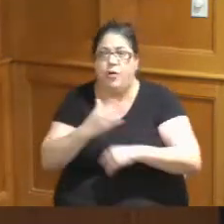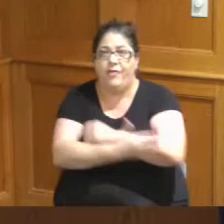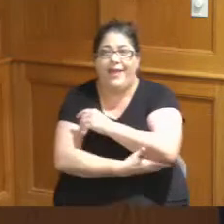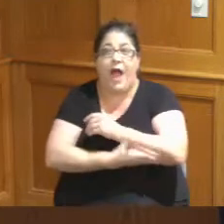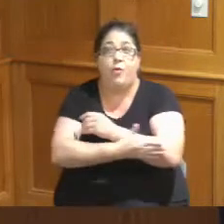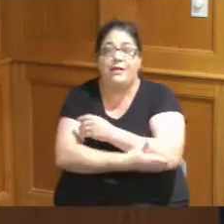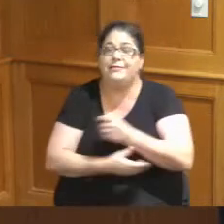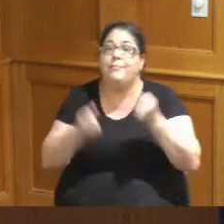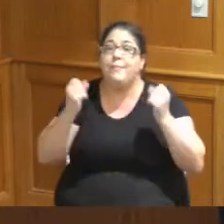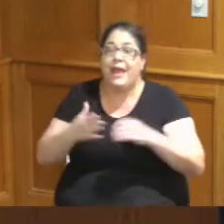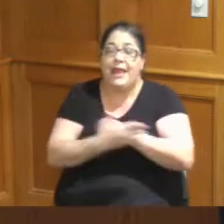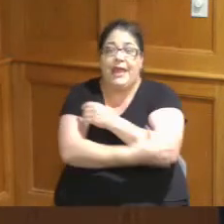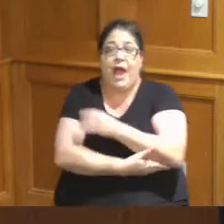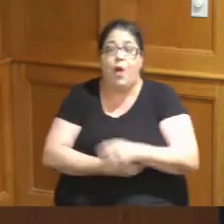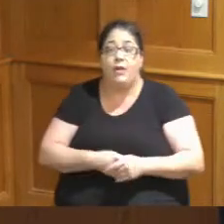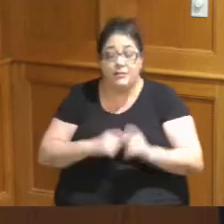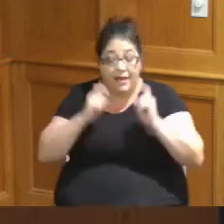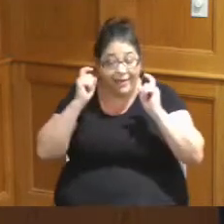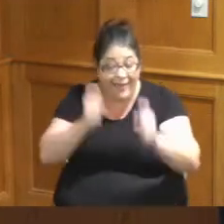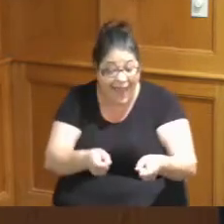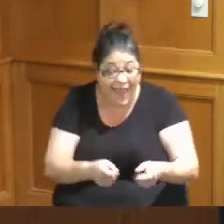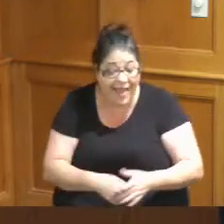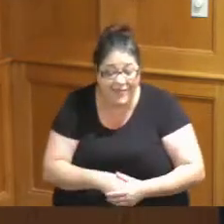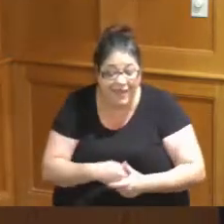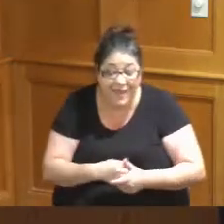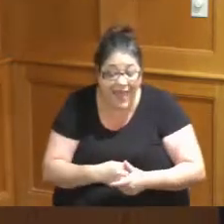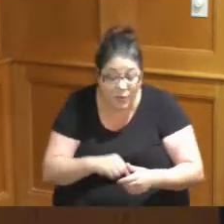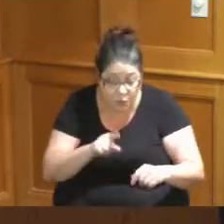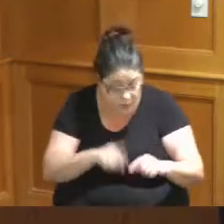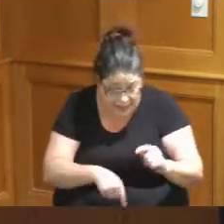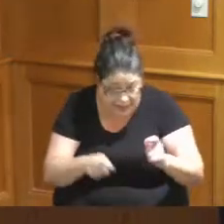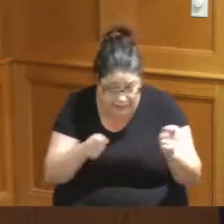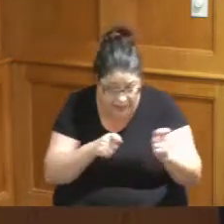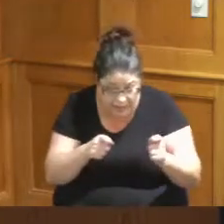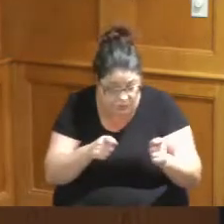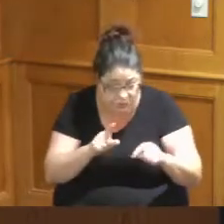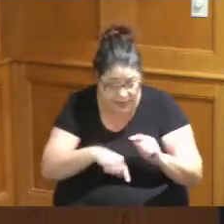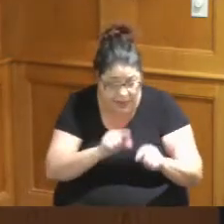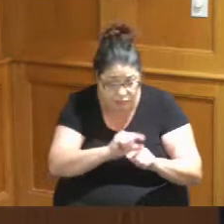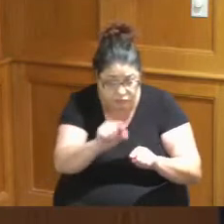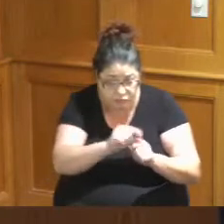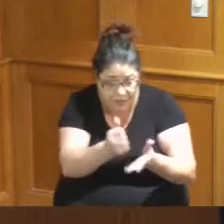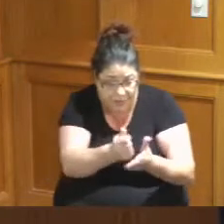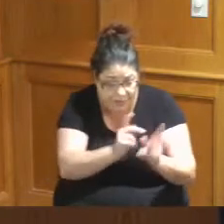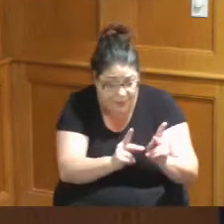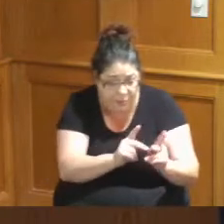money out many of them have sent money back we were in Washington and folks were struggling